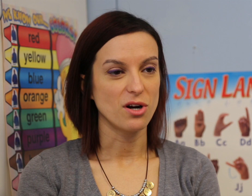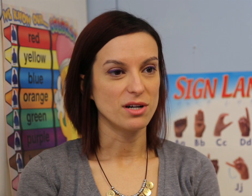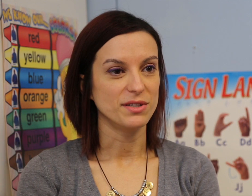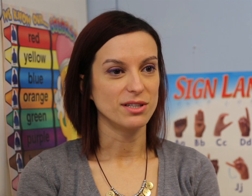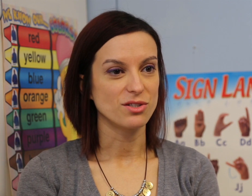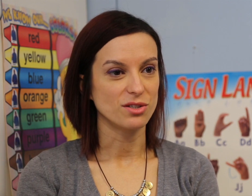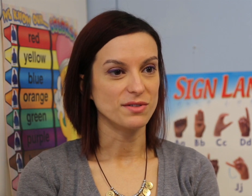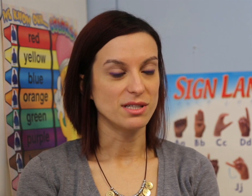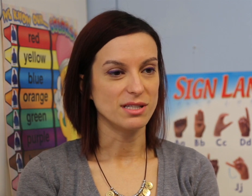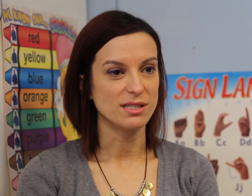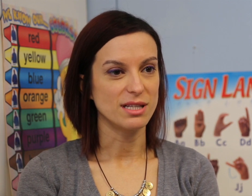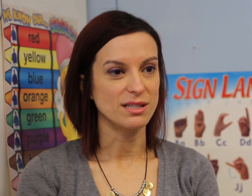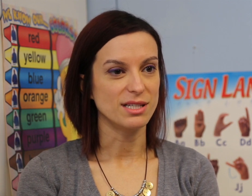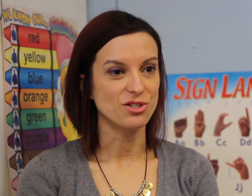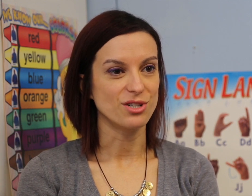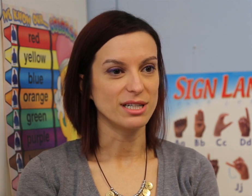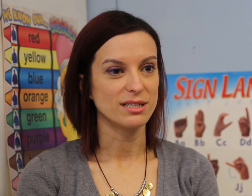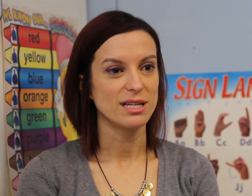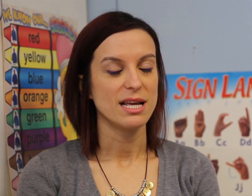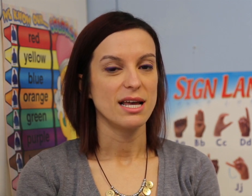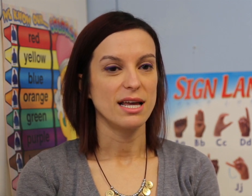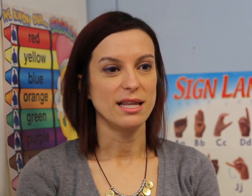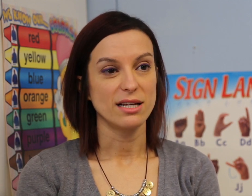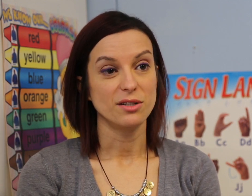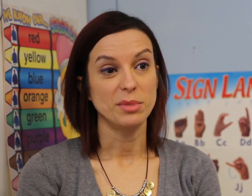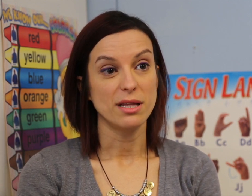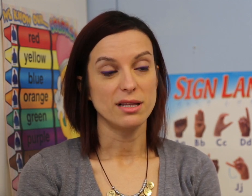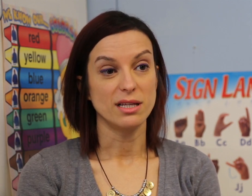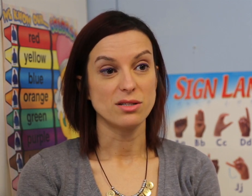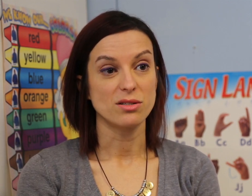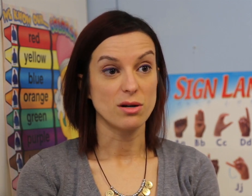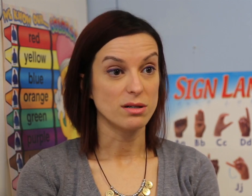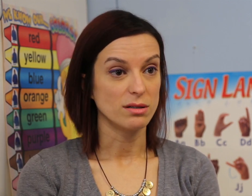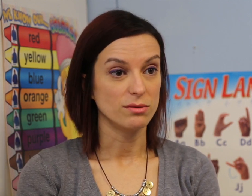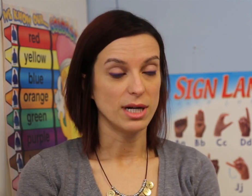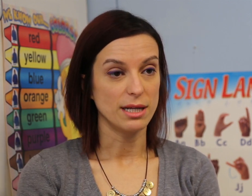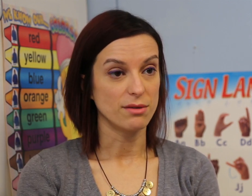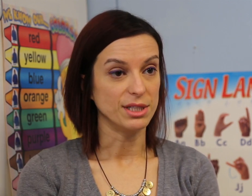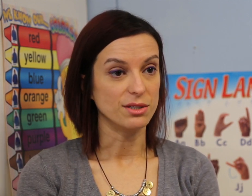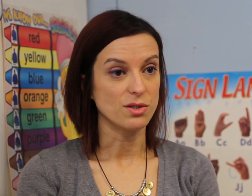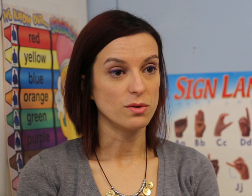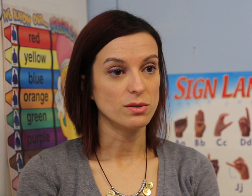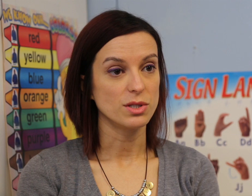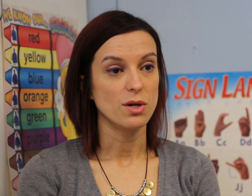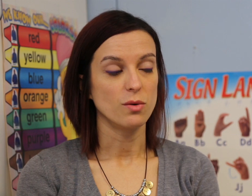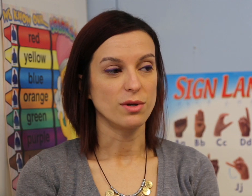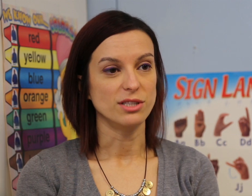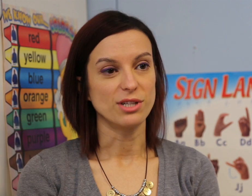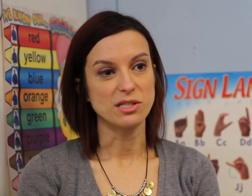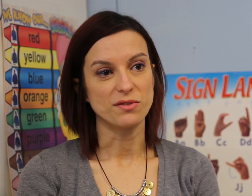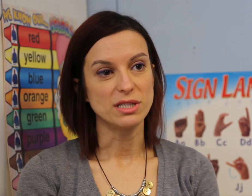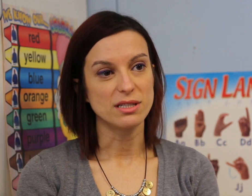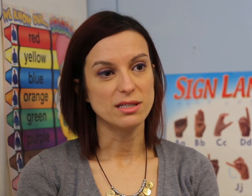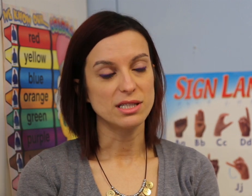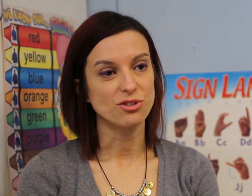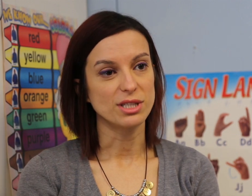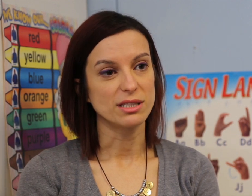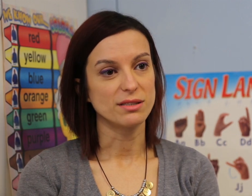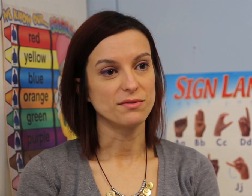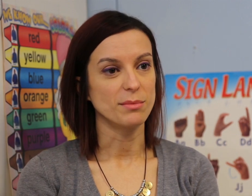or hard of hearing services in the district and that could be that they start right at three years old or they transfer into the district from